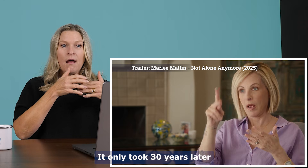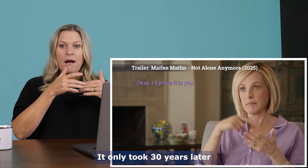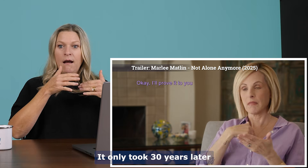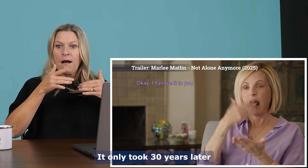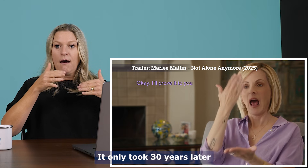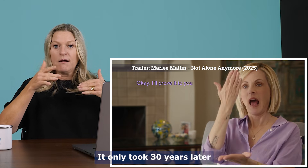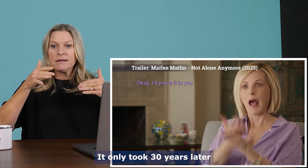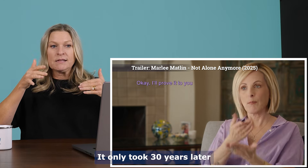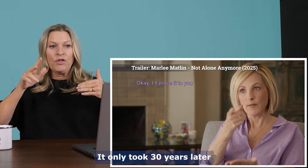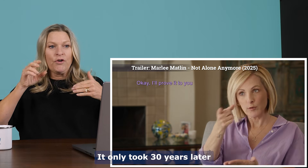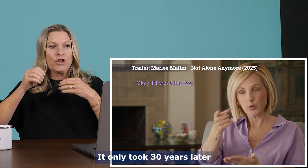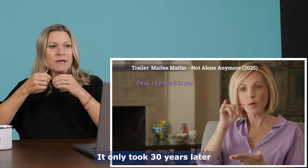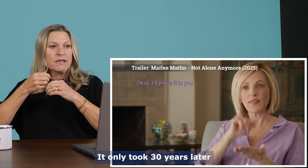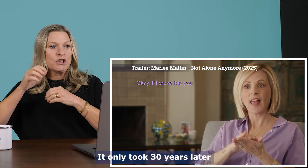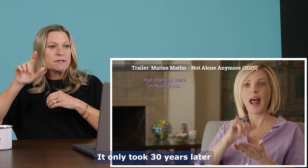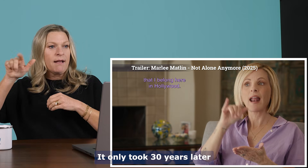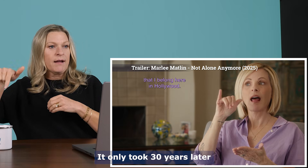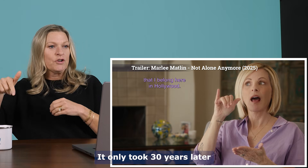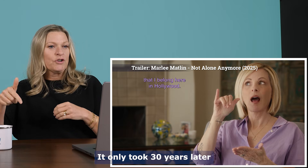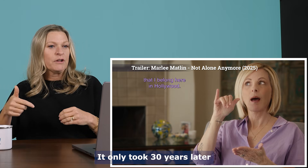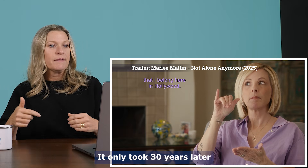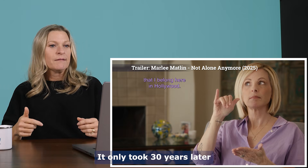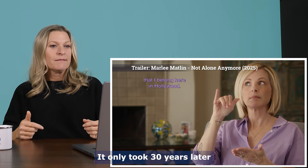It only took 30 years later